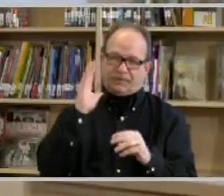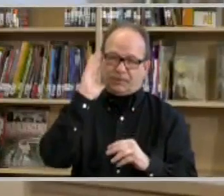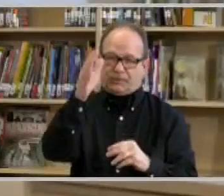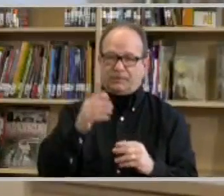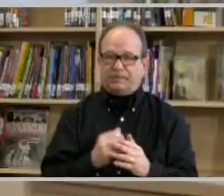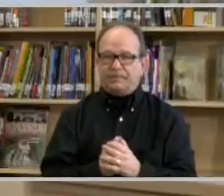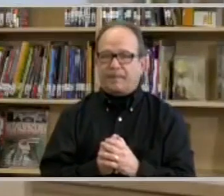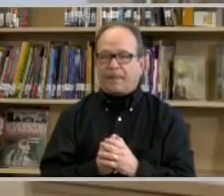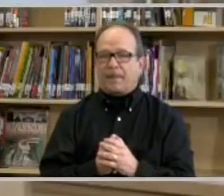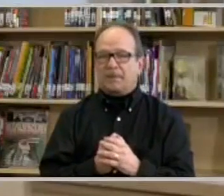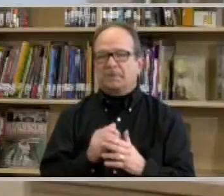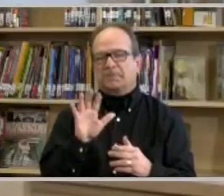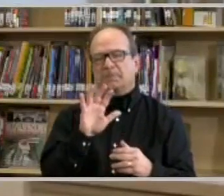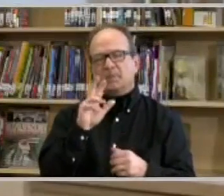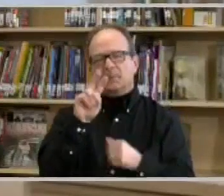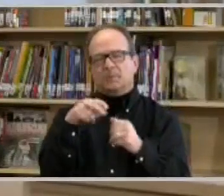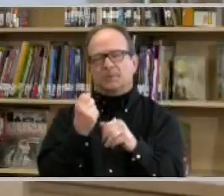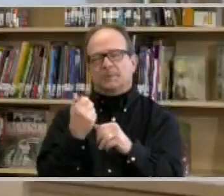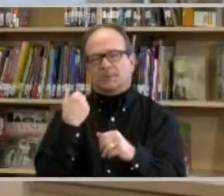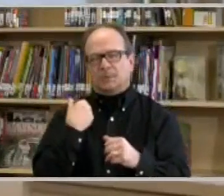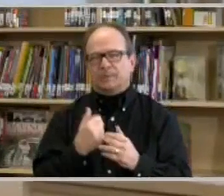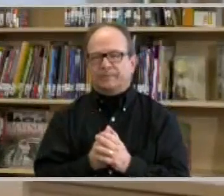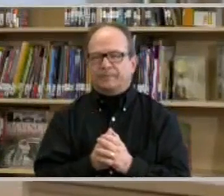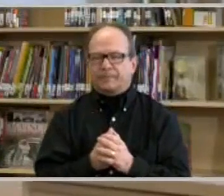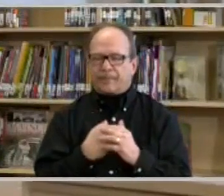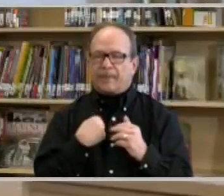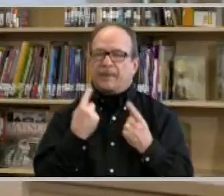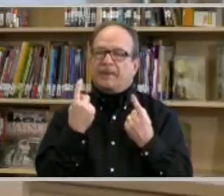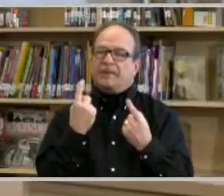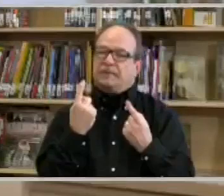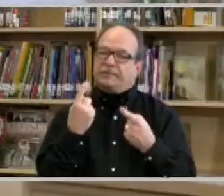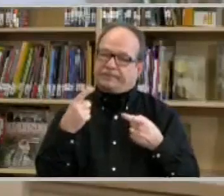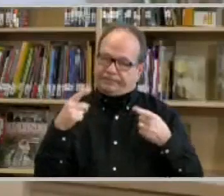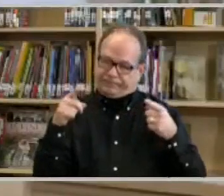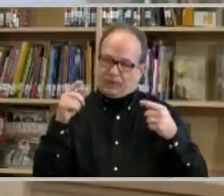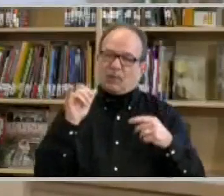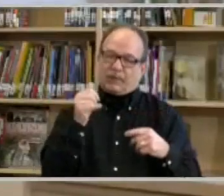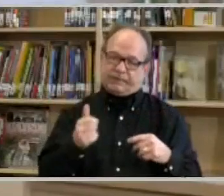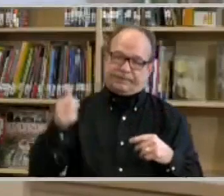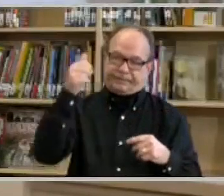AND LAST YEAR OR TWO YEARS AGO I